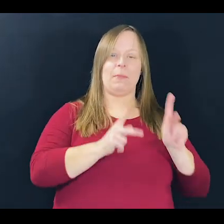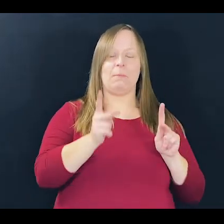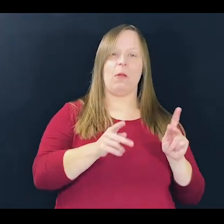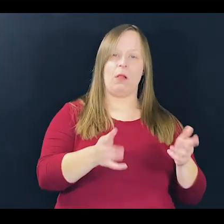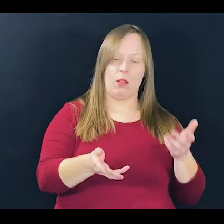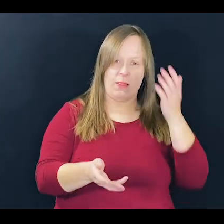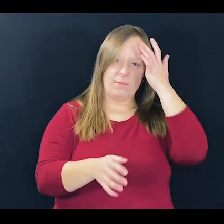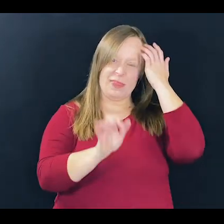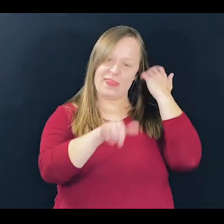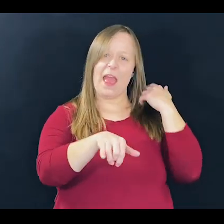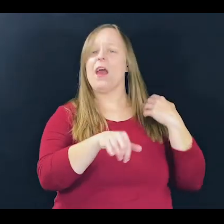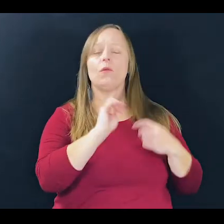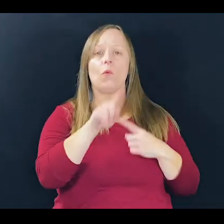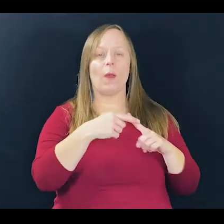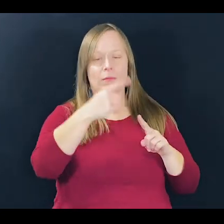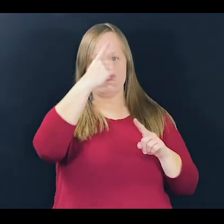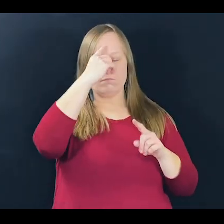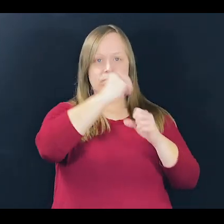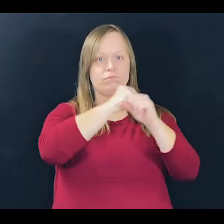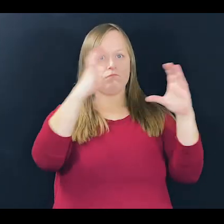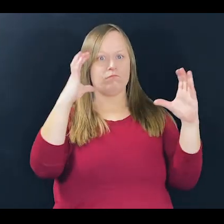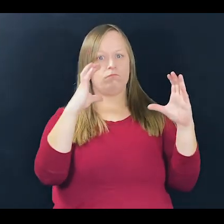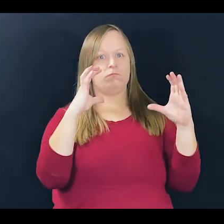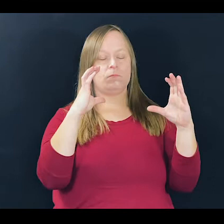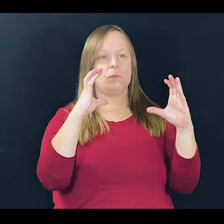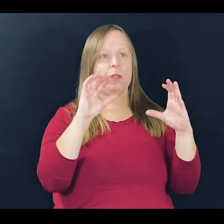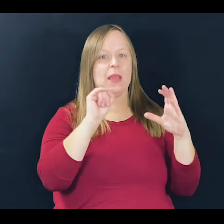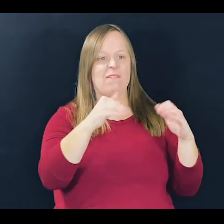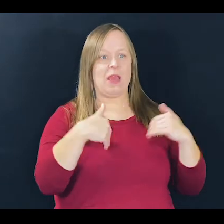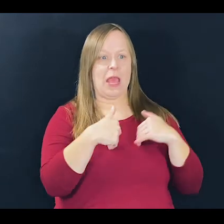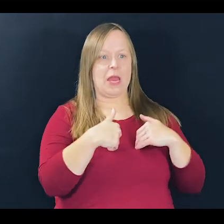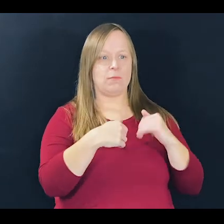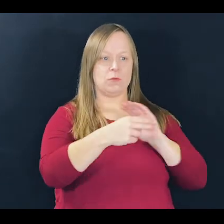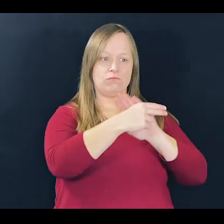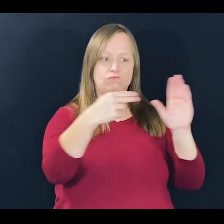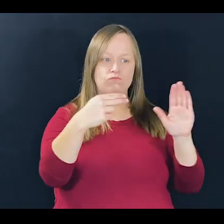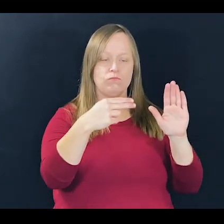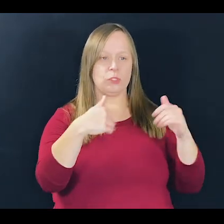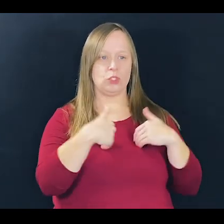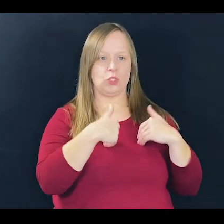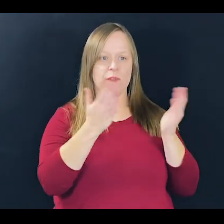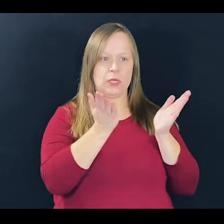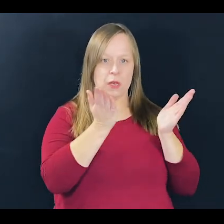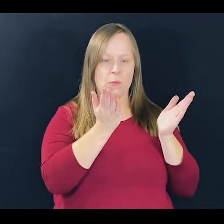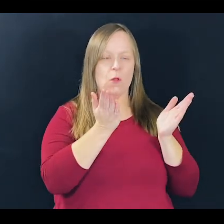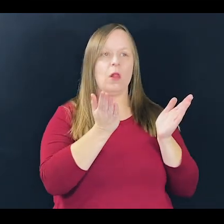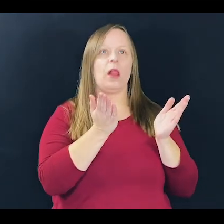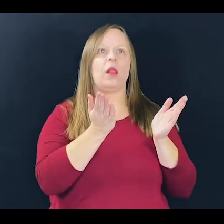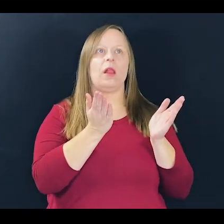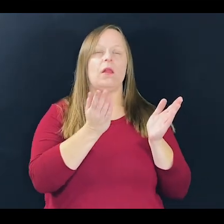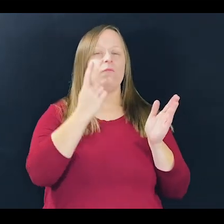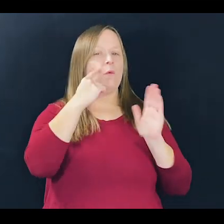laps. So when you're considering whether an animal is a service animal. For